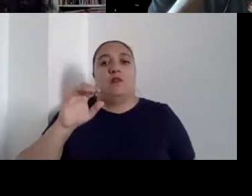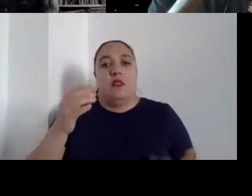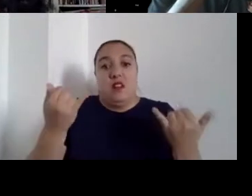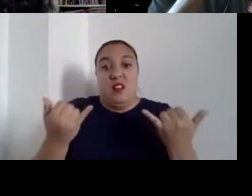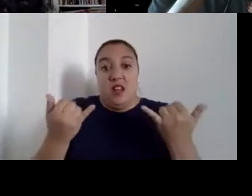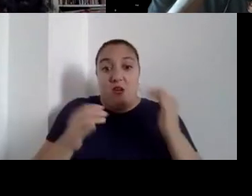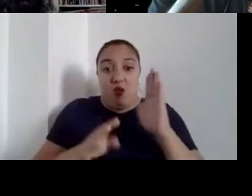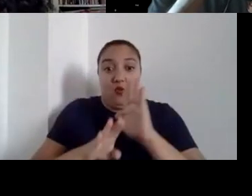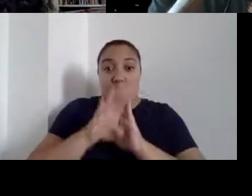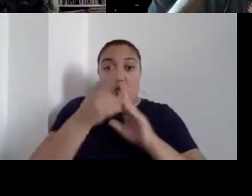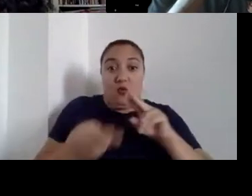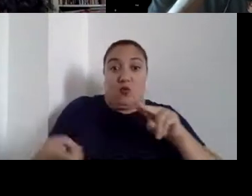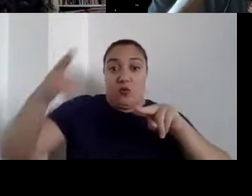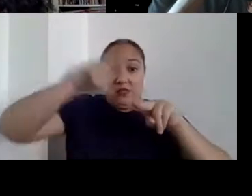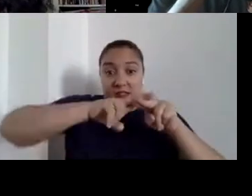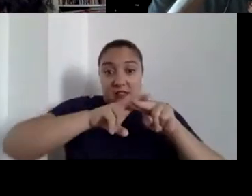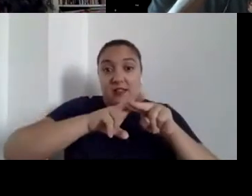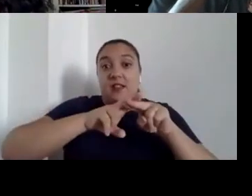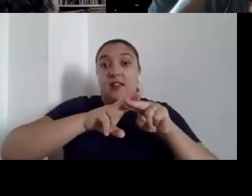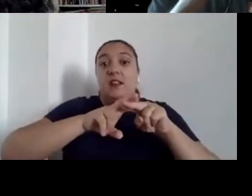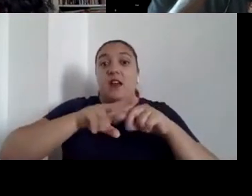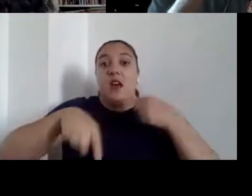about putting bodies first, as opposed to rendering